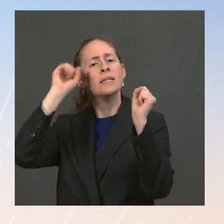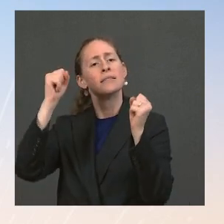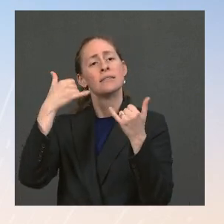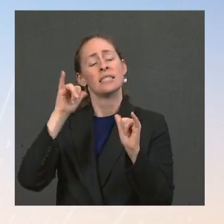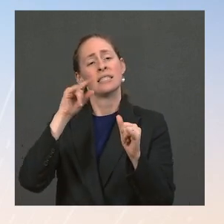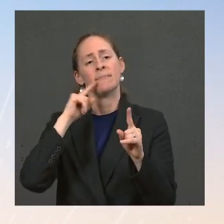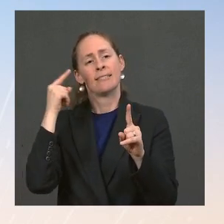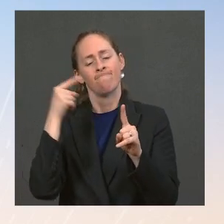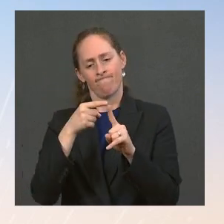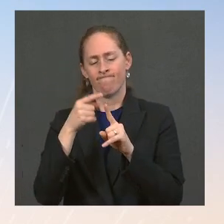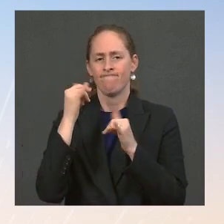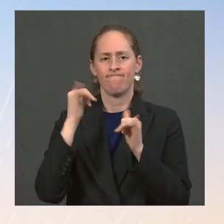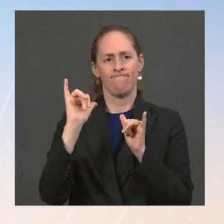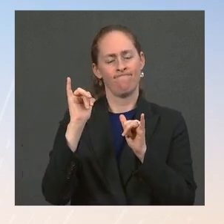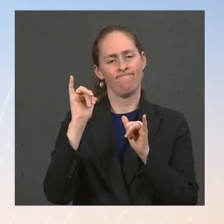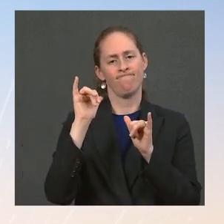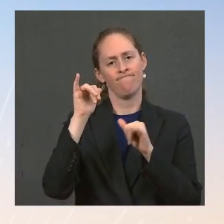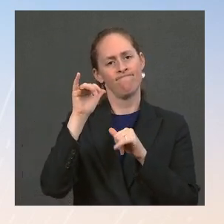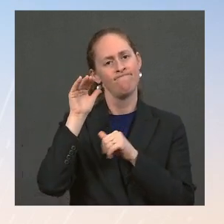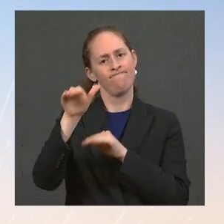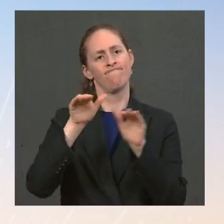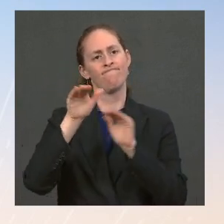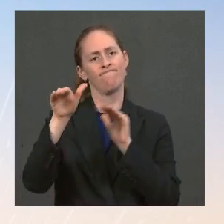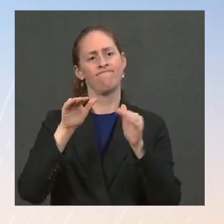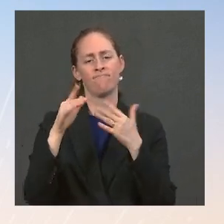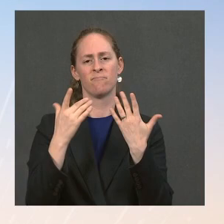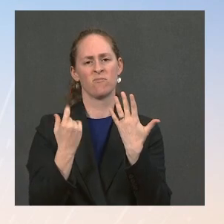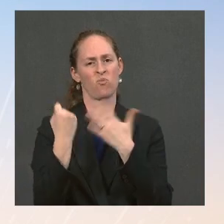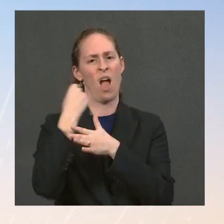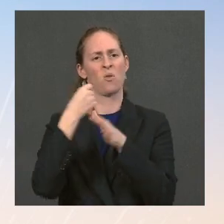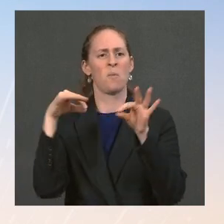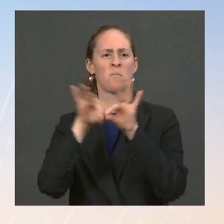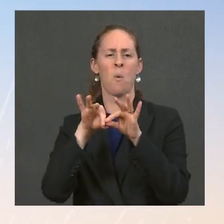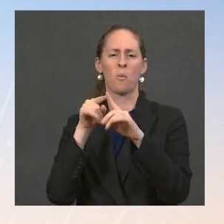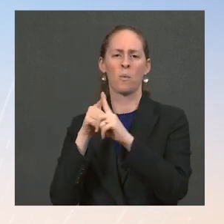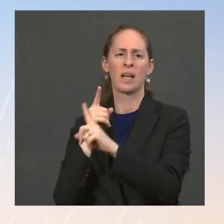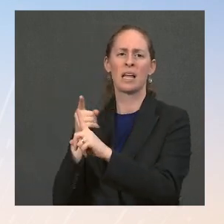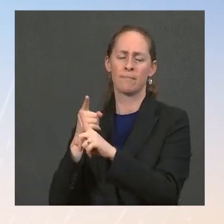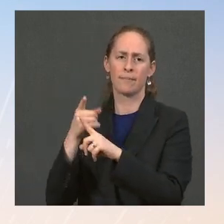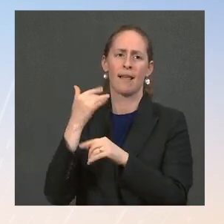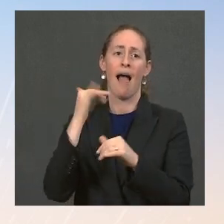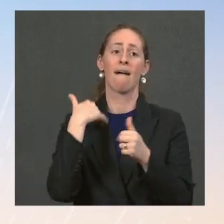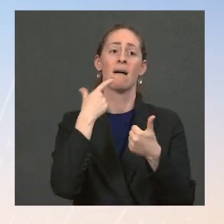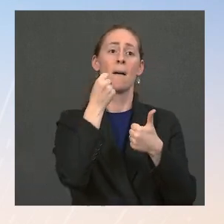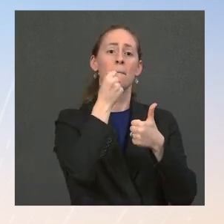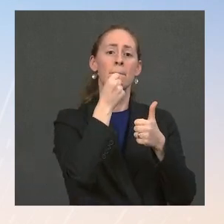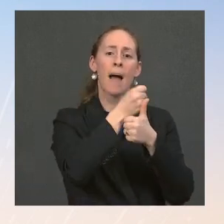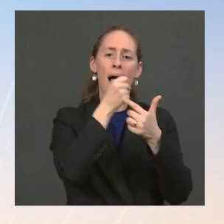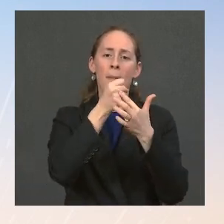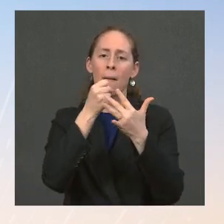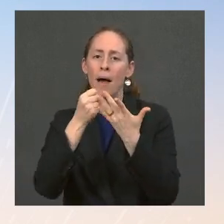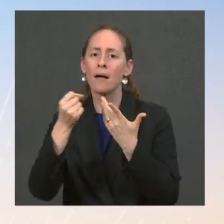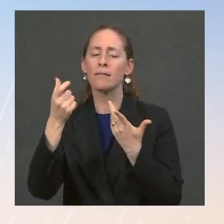on the minds of the American people, and it's impacting a lot of issues. We've talked a little bit about the supply chain. We've talked about, you know, people's safety